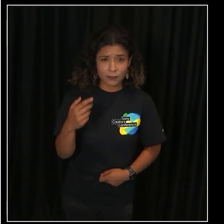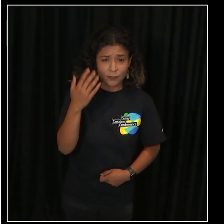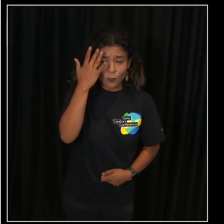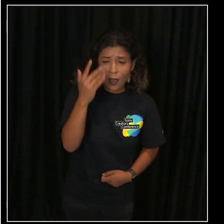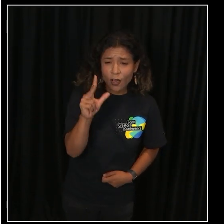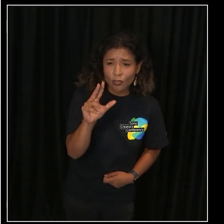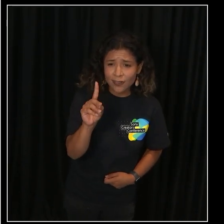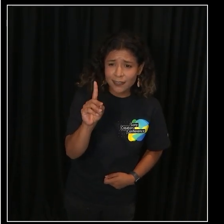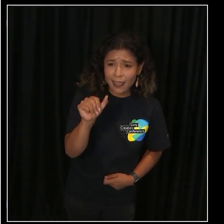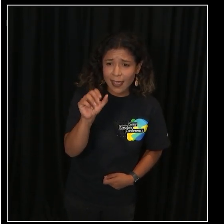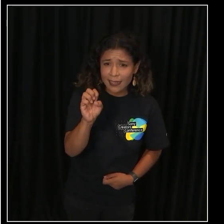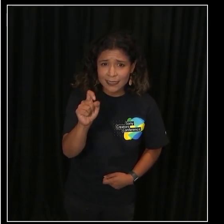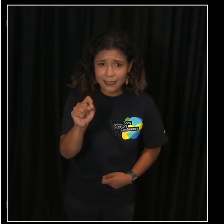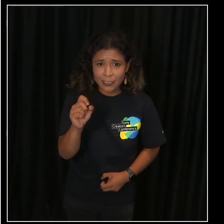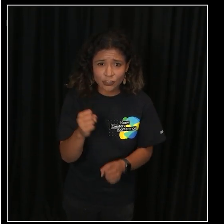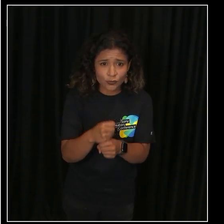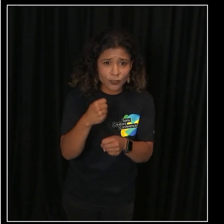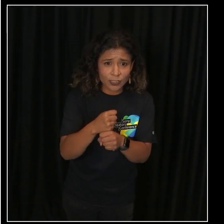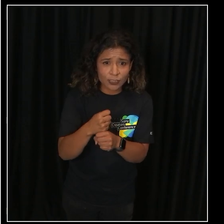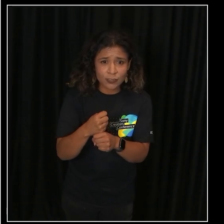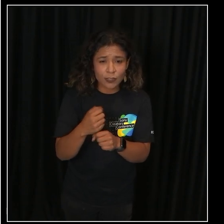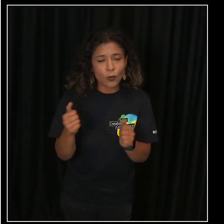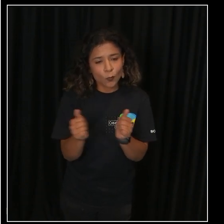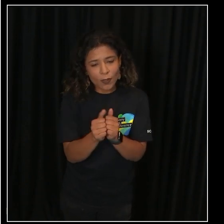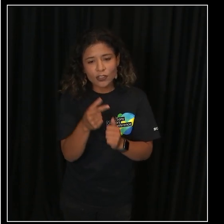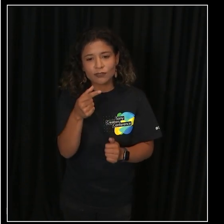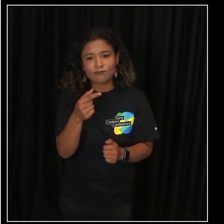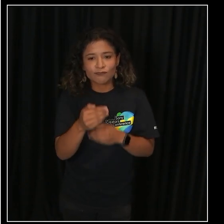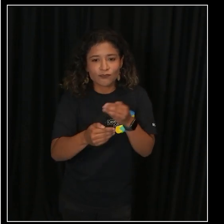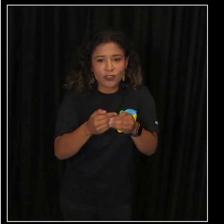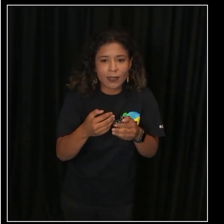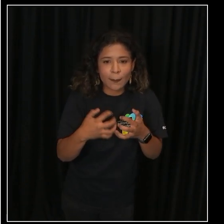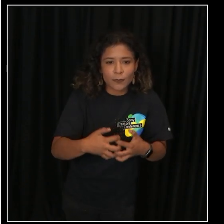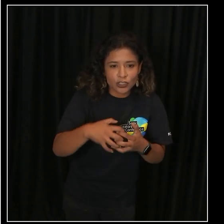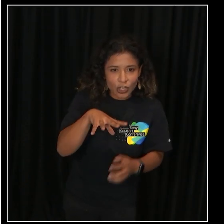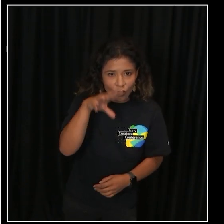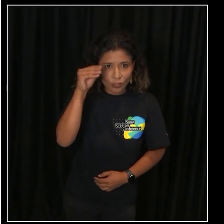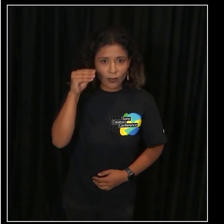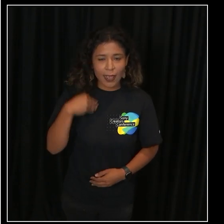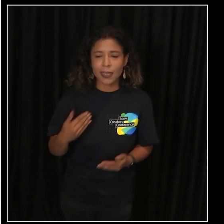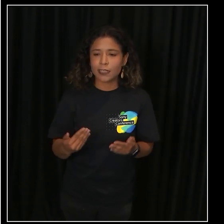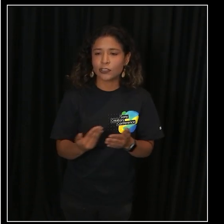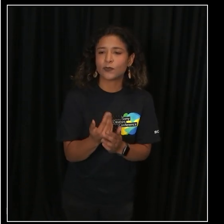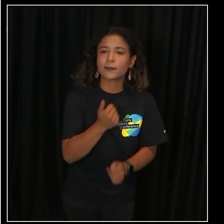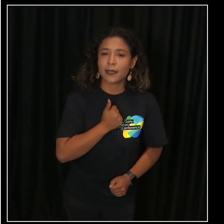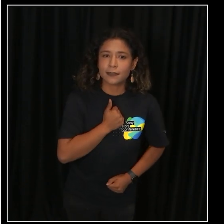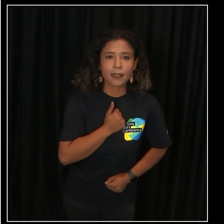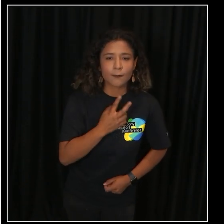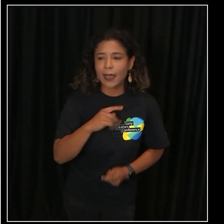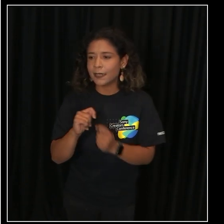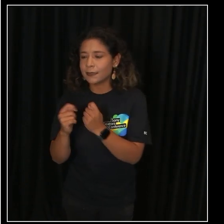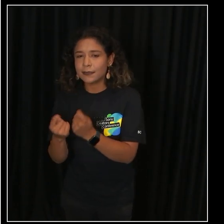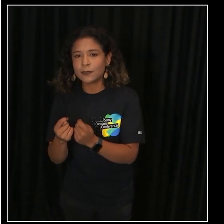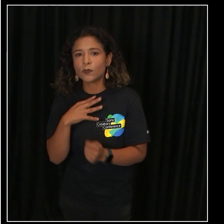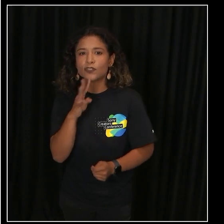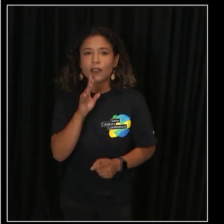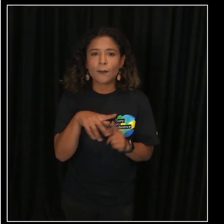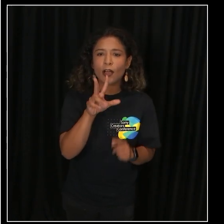for games using generative machine learning. I'll introduce myself, our team. We'll talk about the state of 3D generation more broadly,